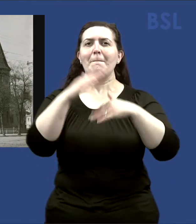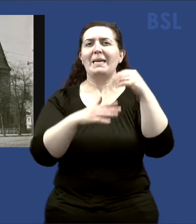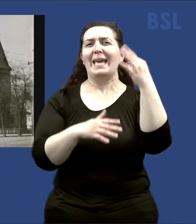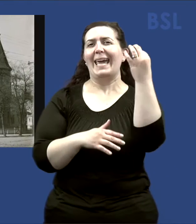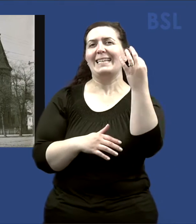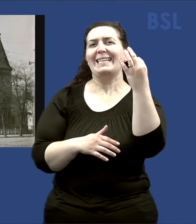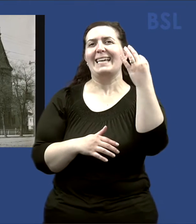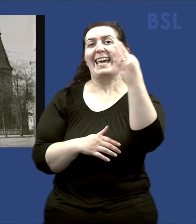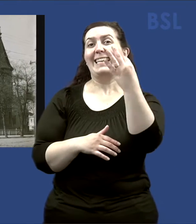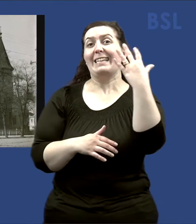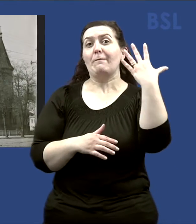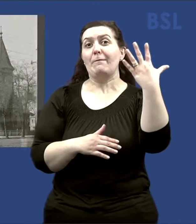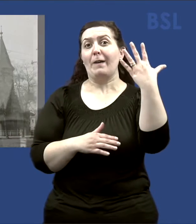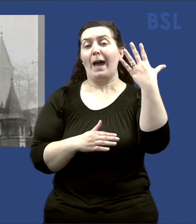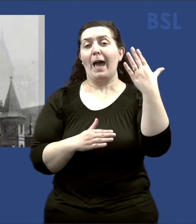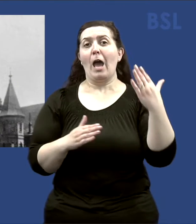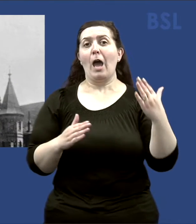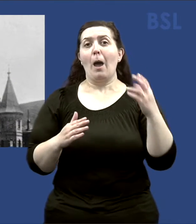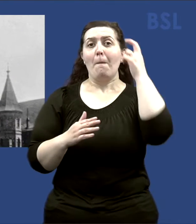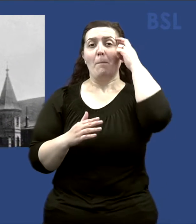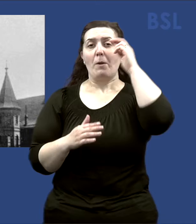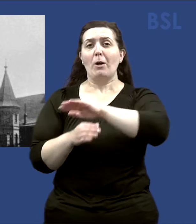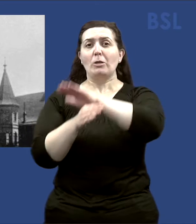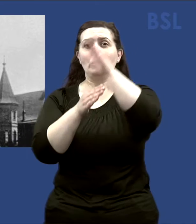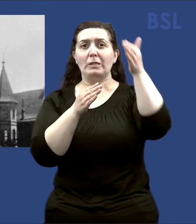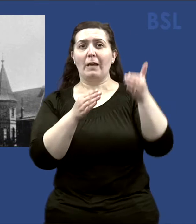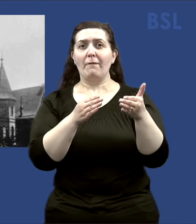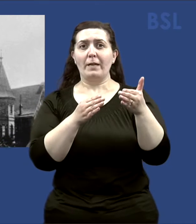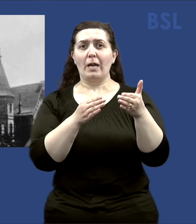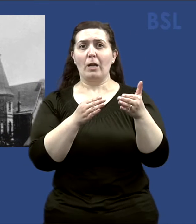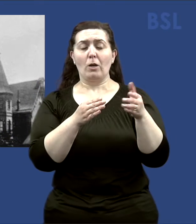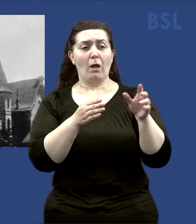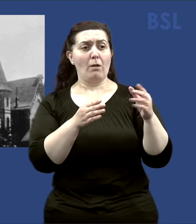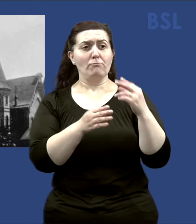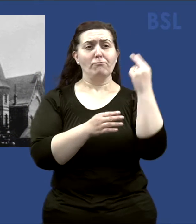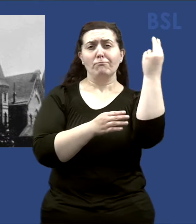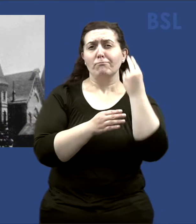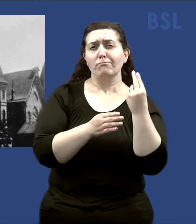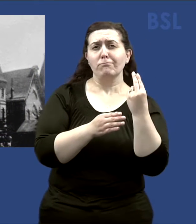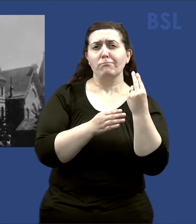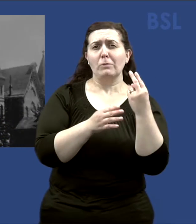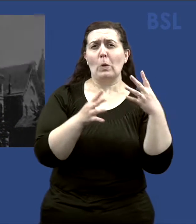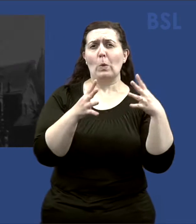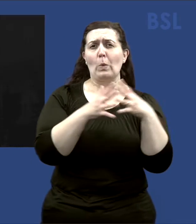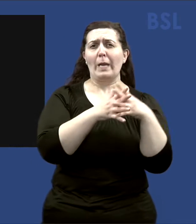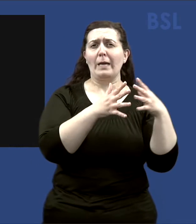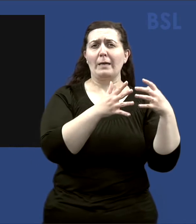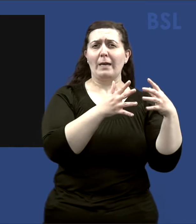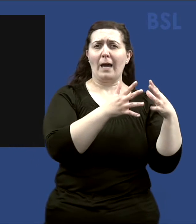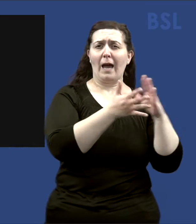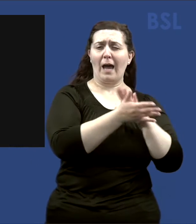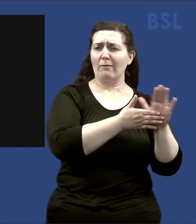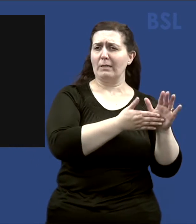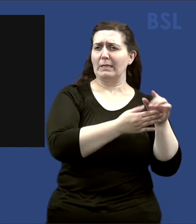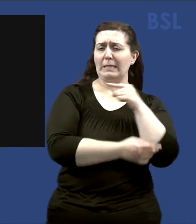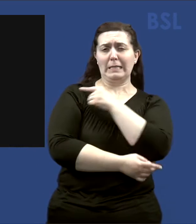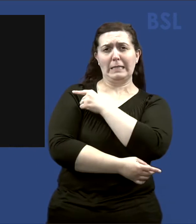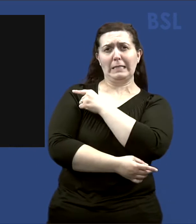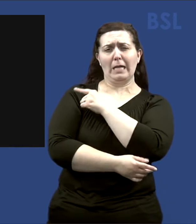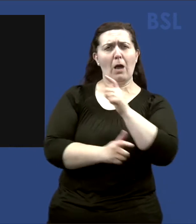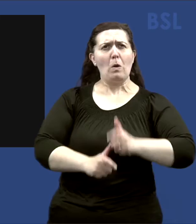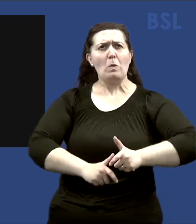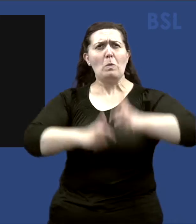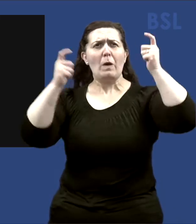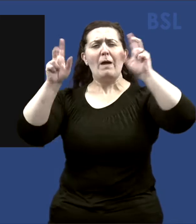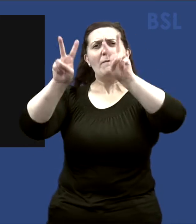Built in 1885, the Provo Tabernacle was designed by celebrated Church Architect, William Harrison Folsom.